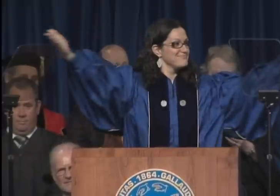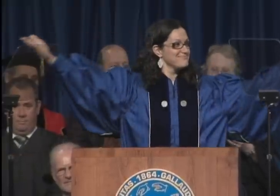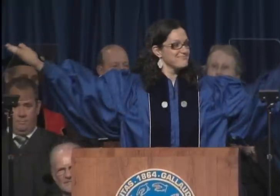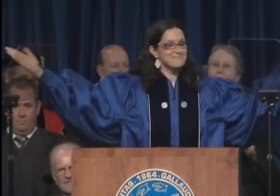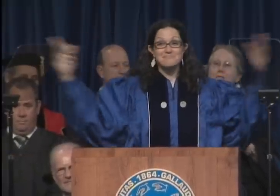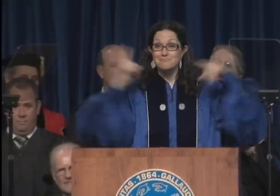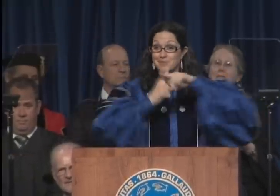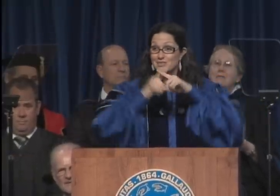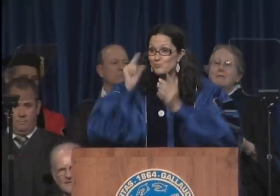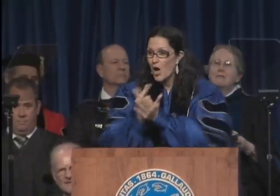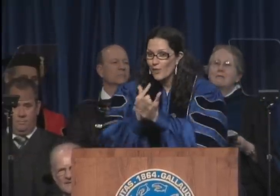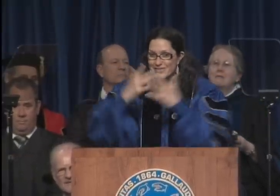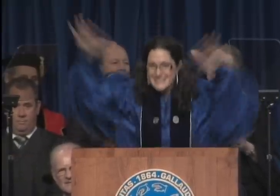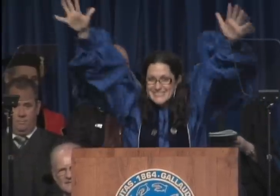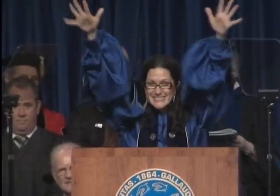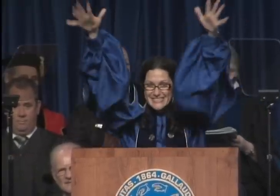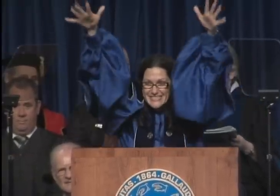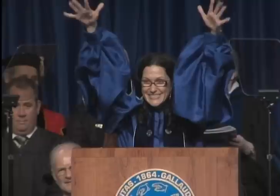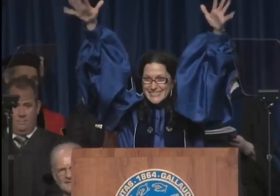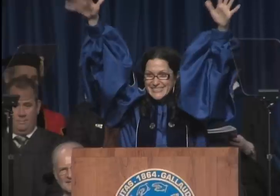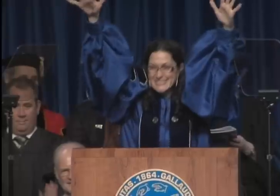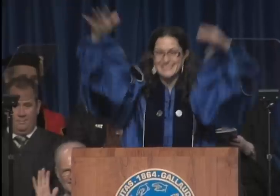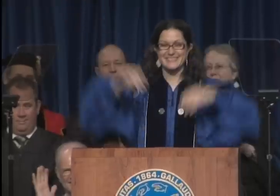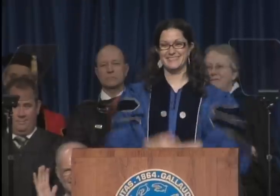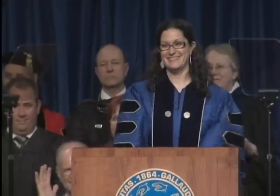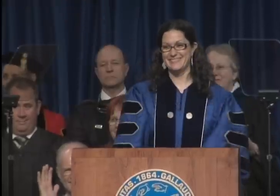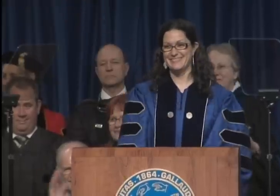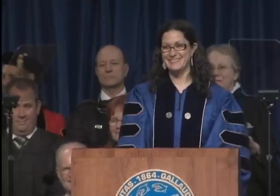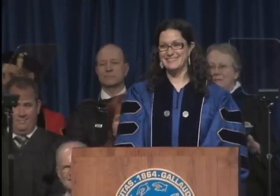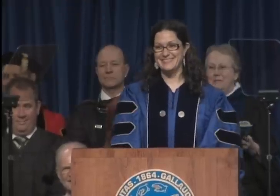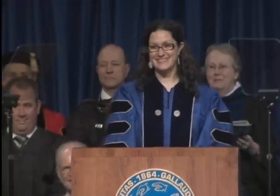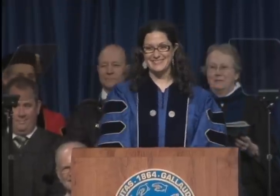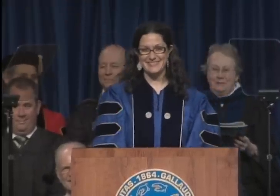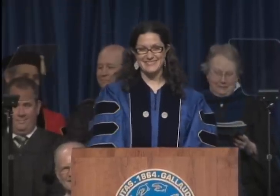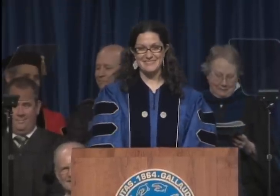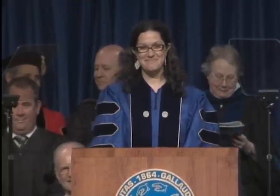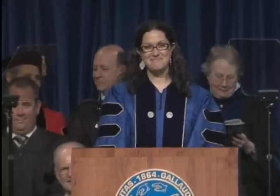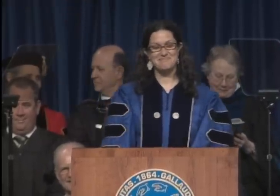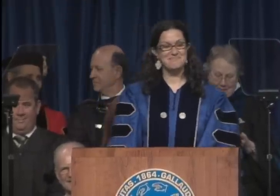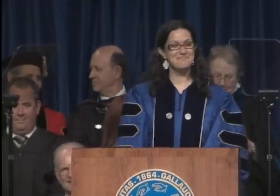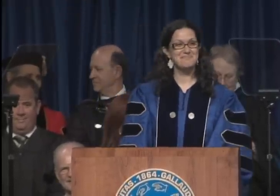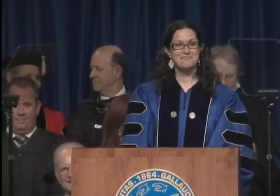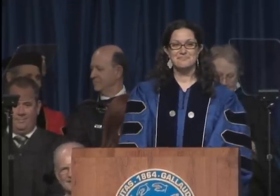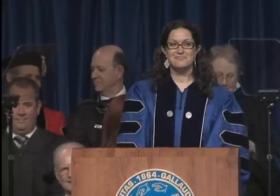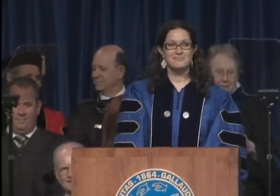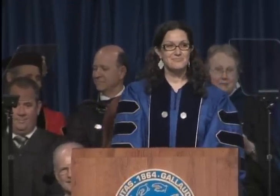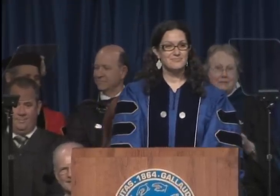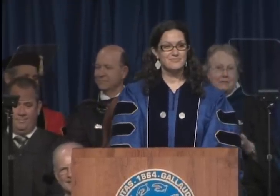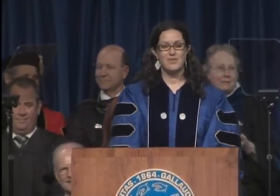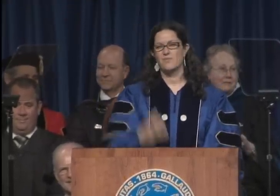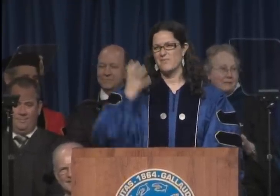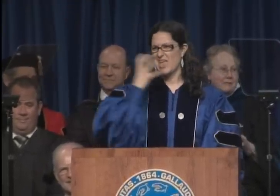family, friends and graduates!